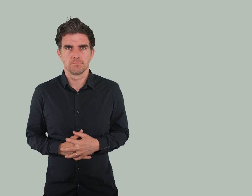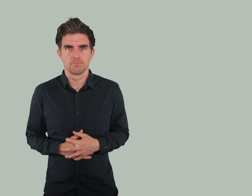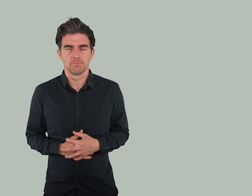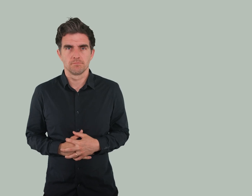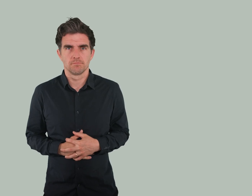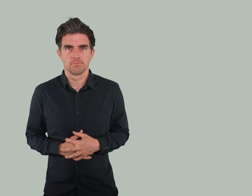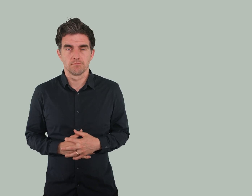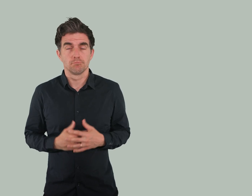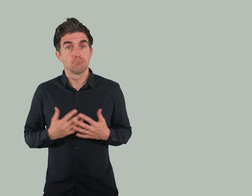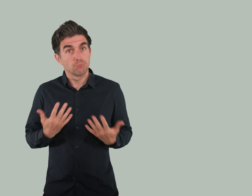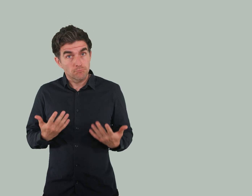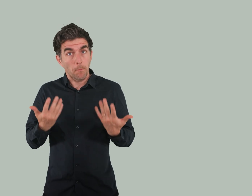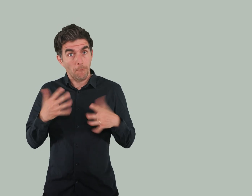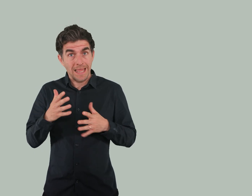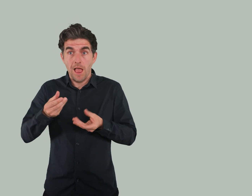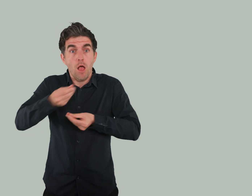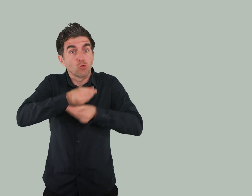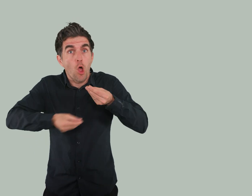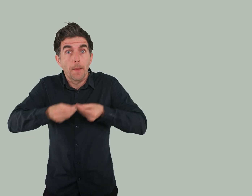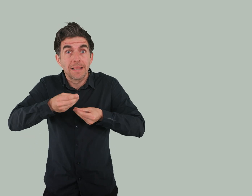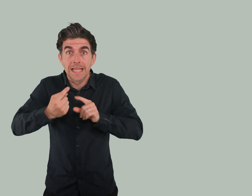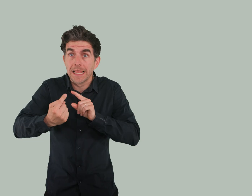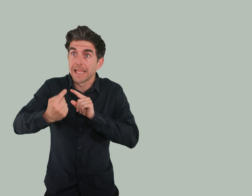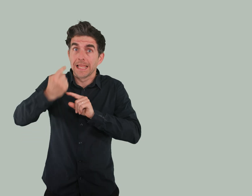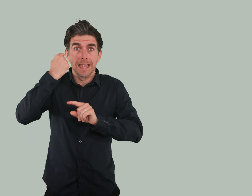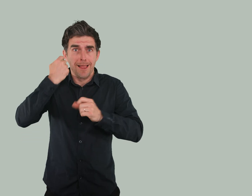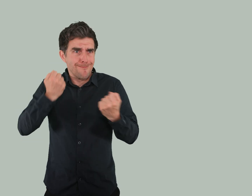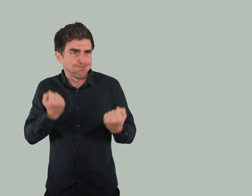205. Even at its economically strongest,